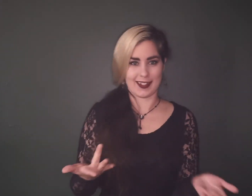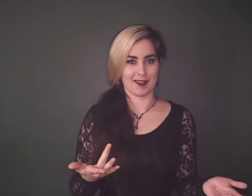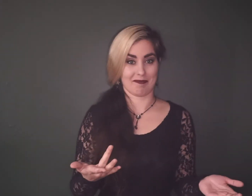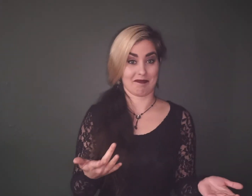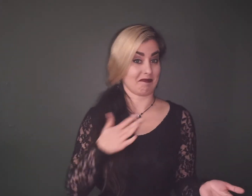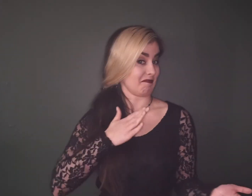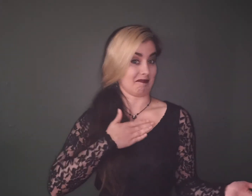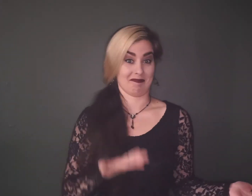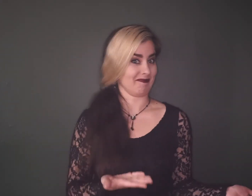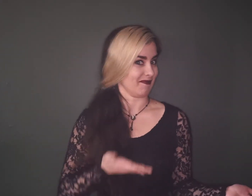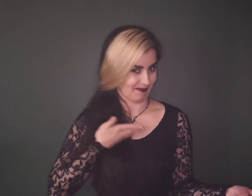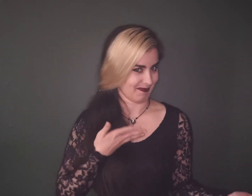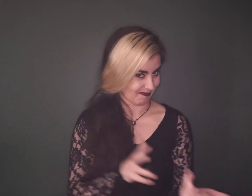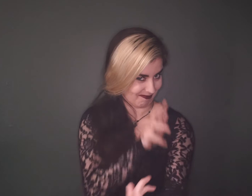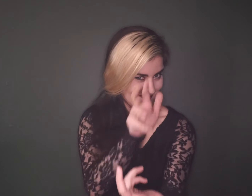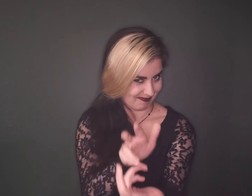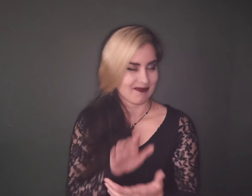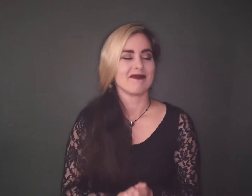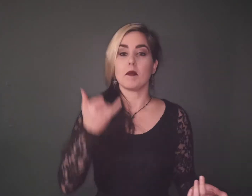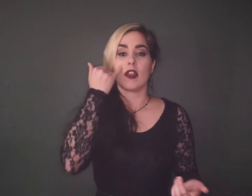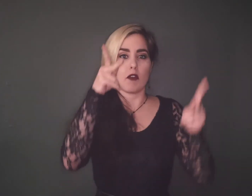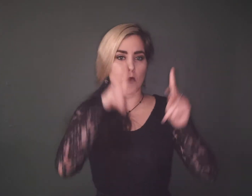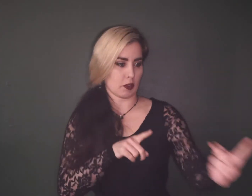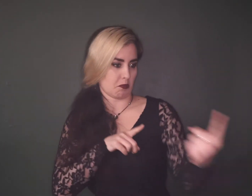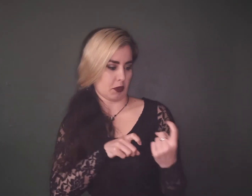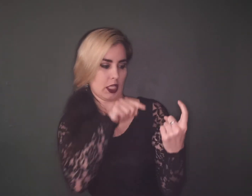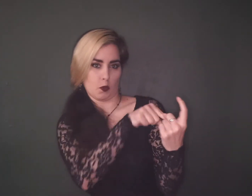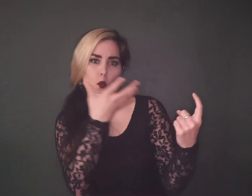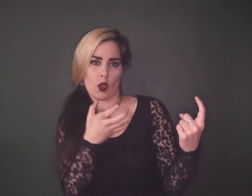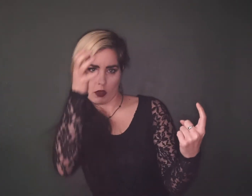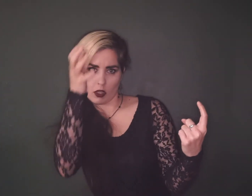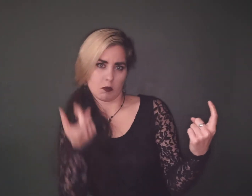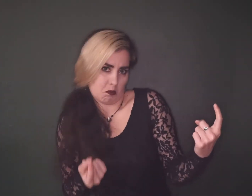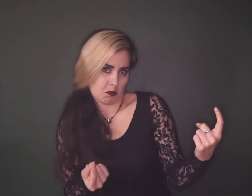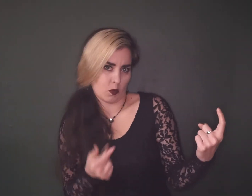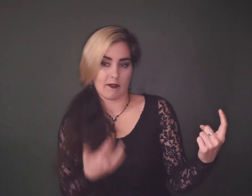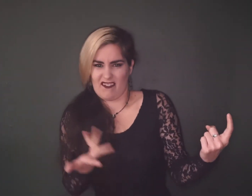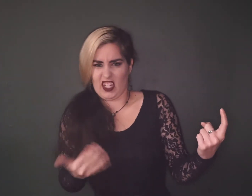I'm game and happy to accommodate! If someone approaches me with a concept I've already done...